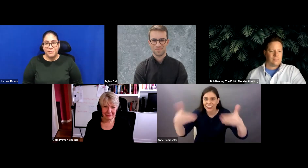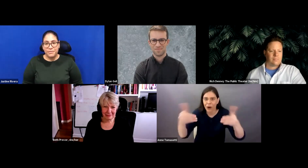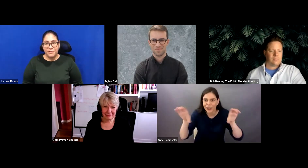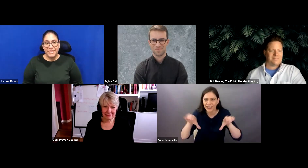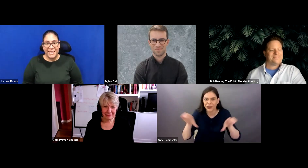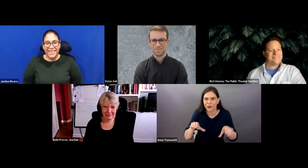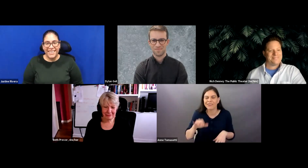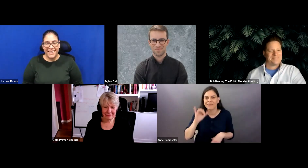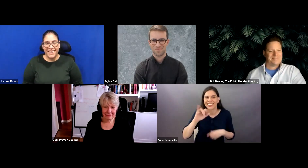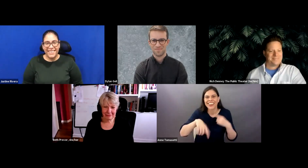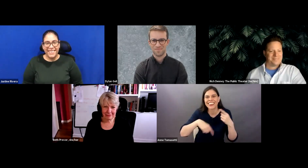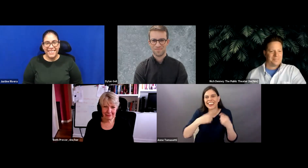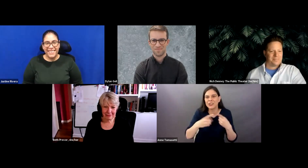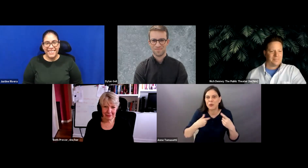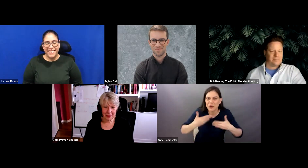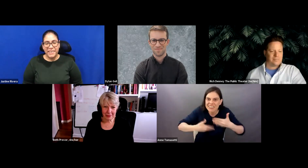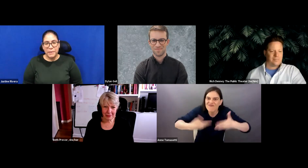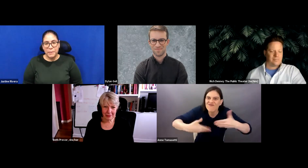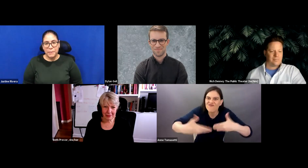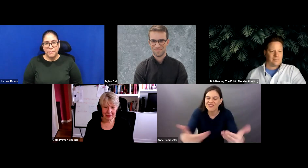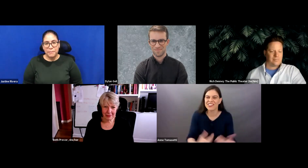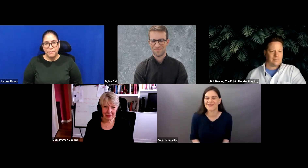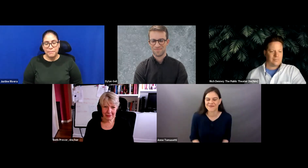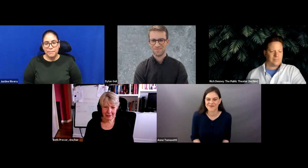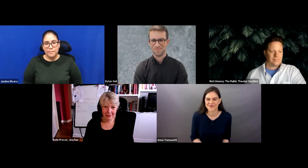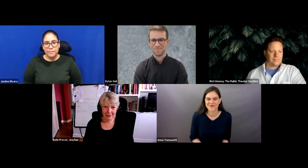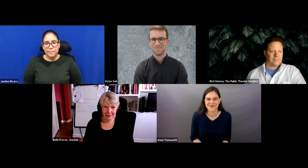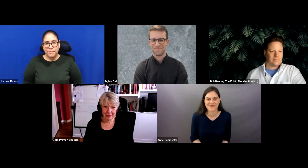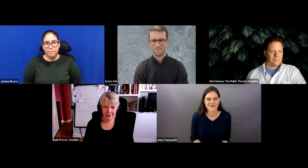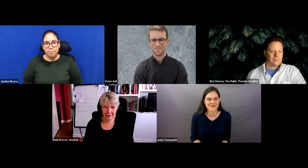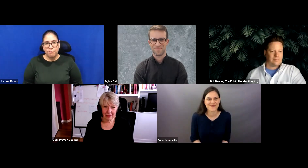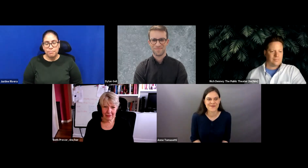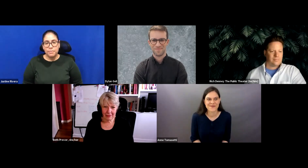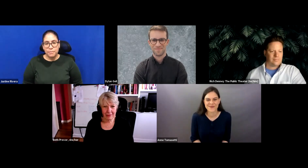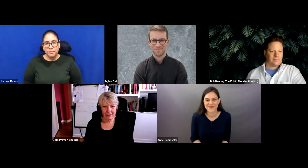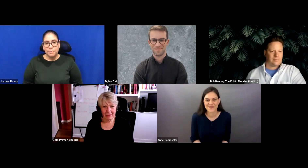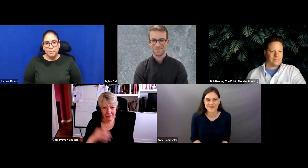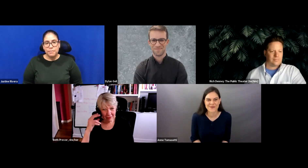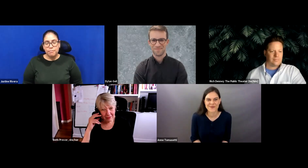convince me, it was kind of a no brainer. I was ready to jump right into it. And we just took off with the process. It was great.